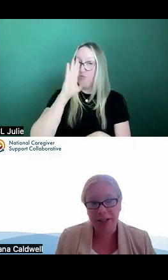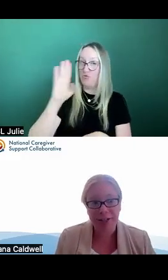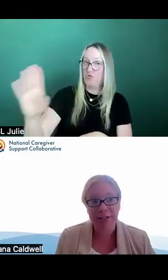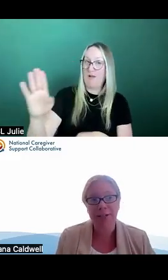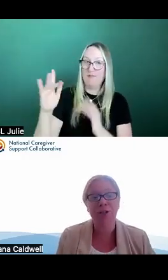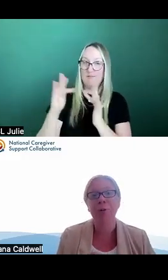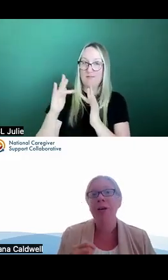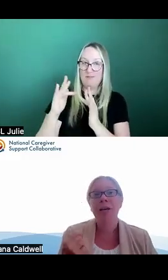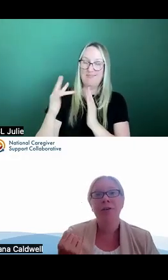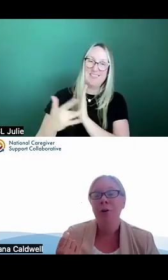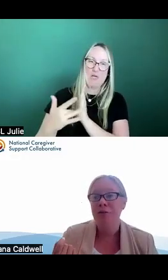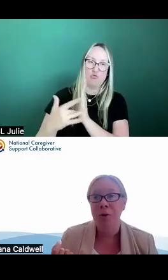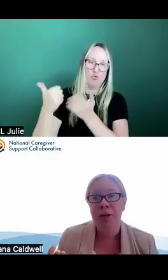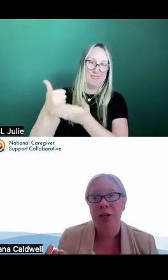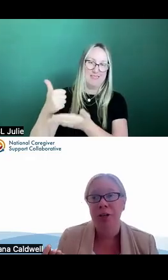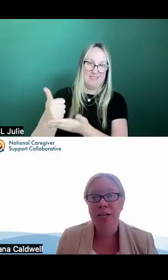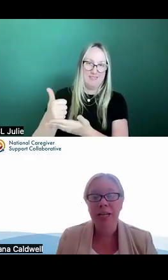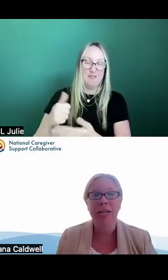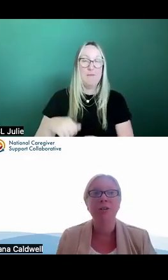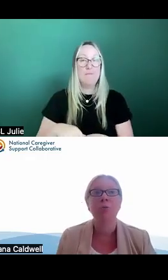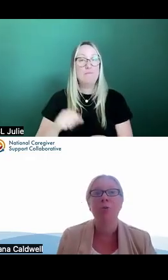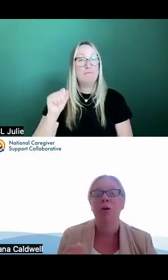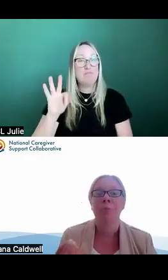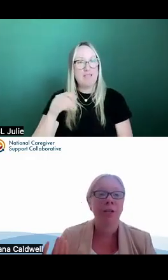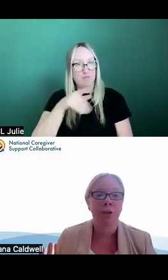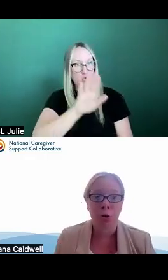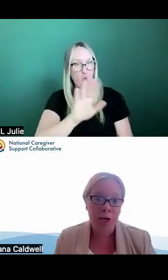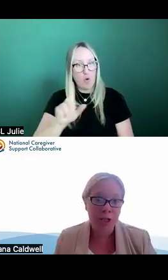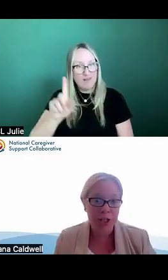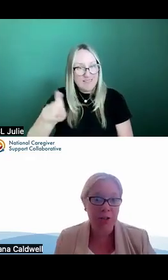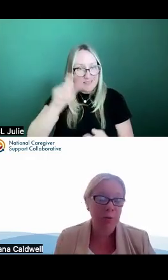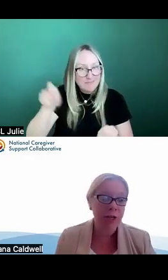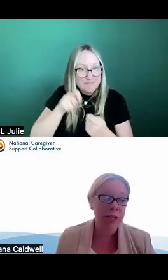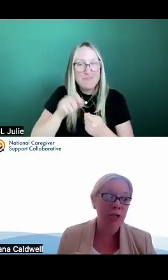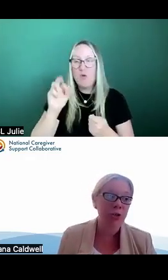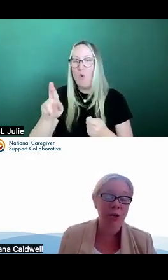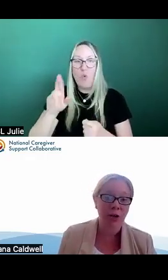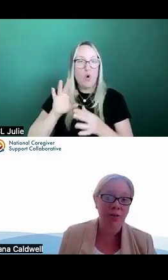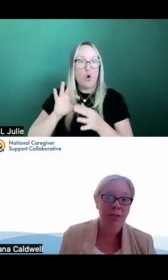assistance. So if you have a particular need or a particular question related to caregiver